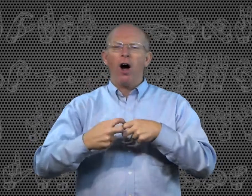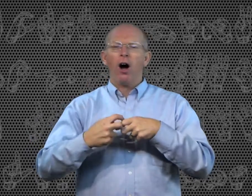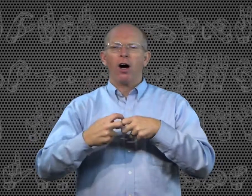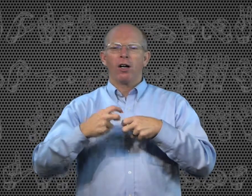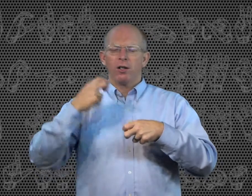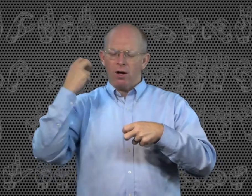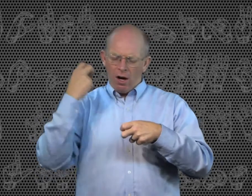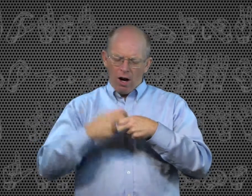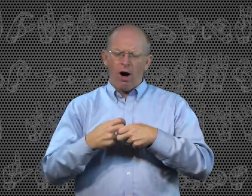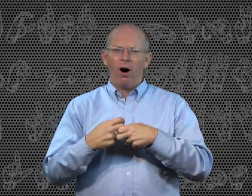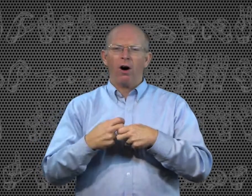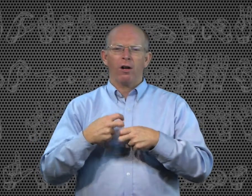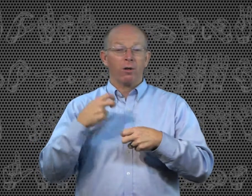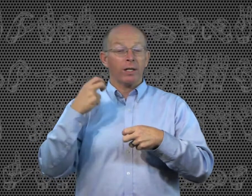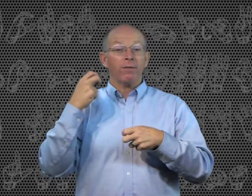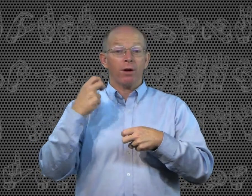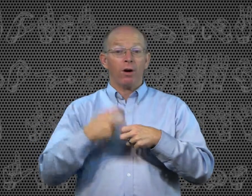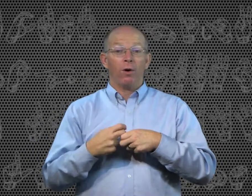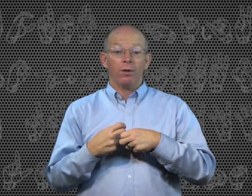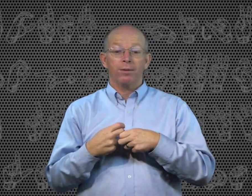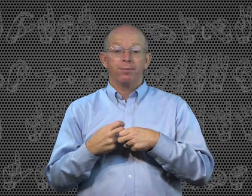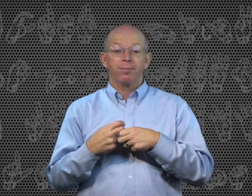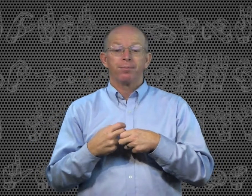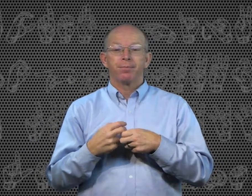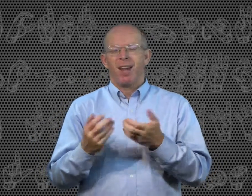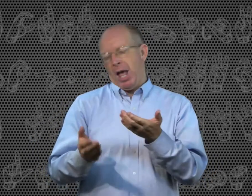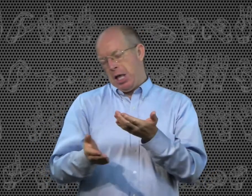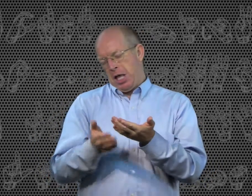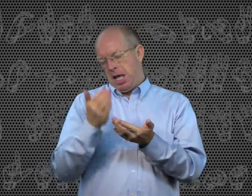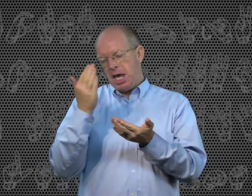HARD or DIFFICULT